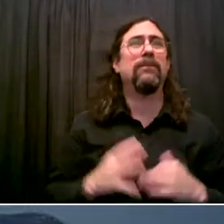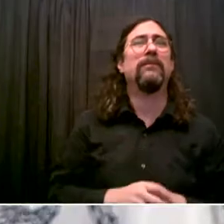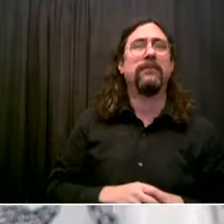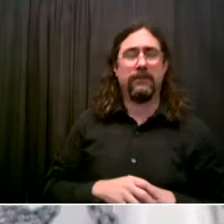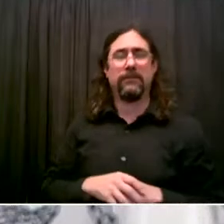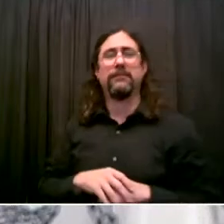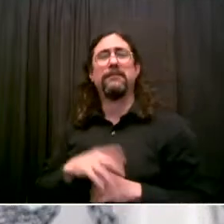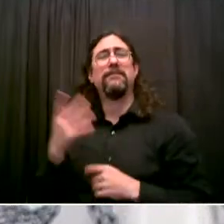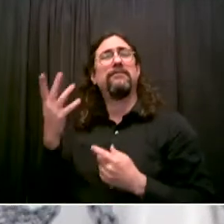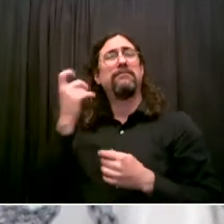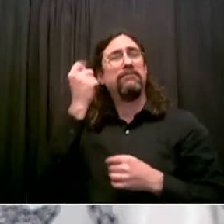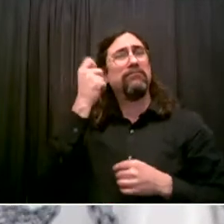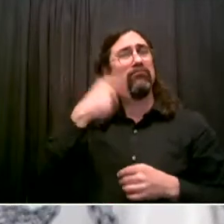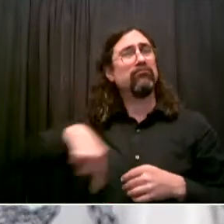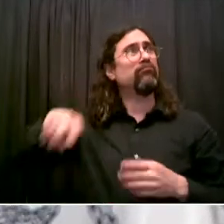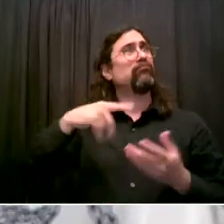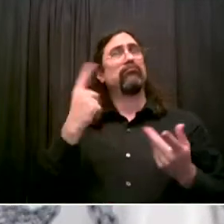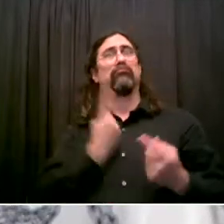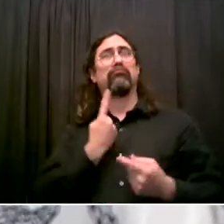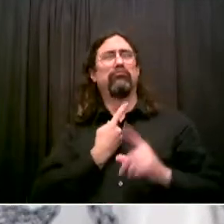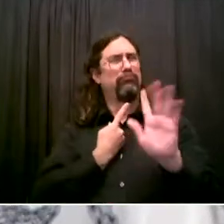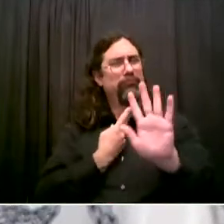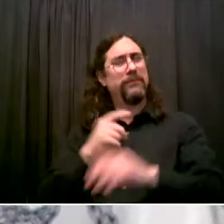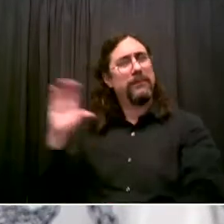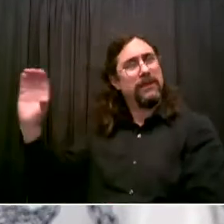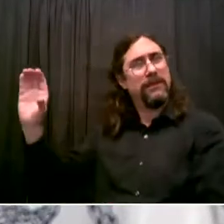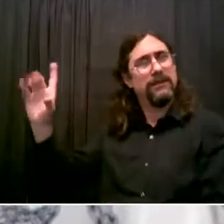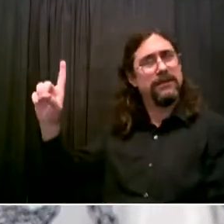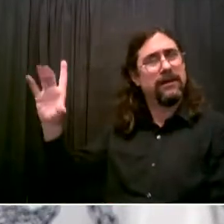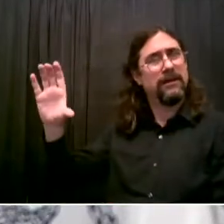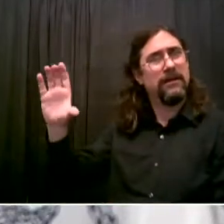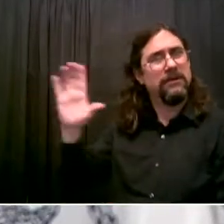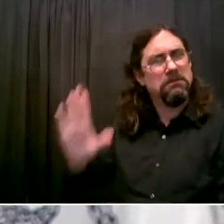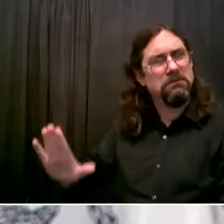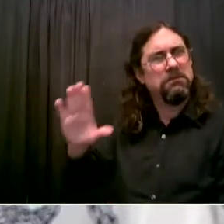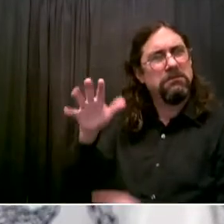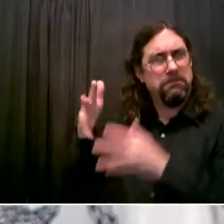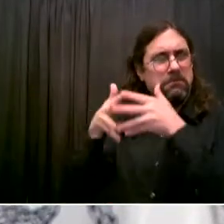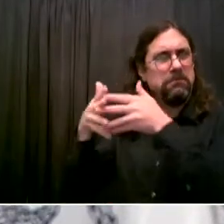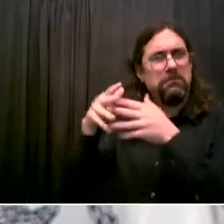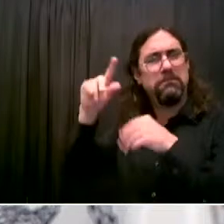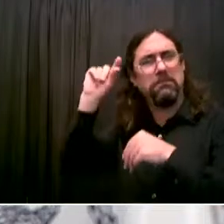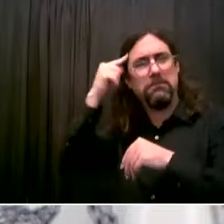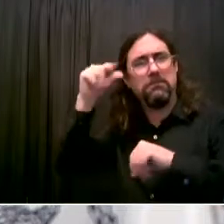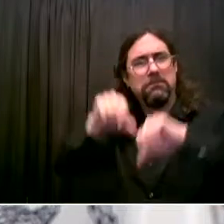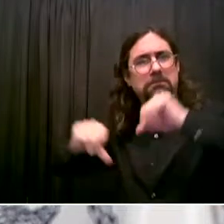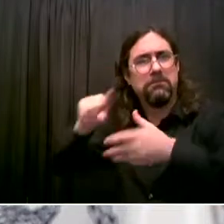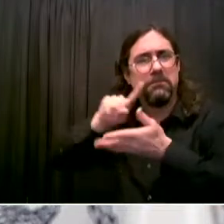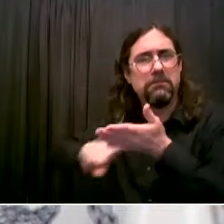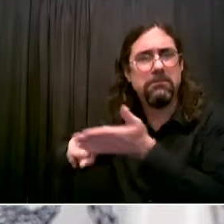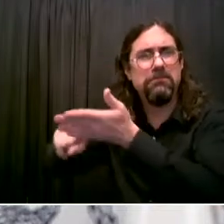US. NOW, WE NEED TO GET FREER WITH MORE AND MORE VACCINATIONS SO